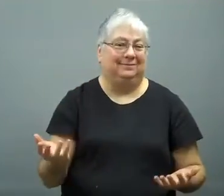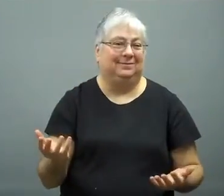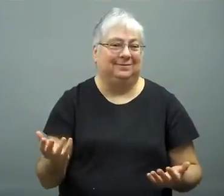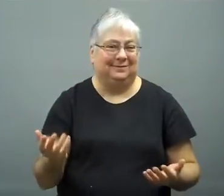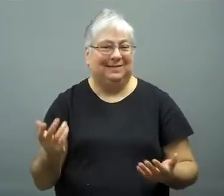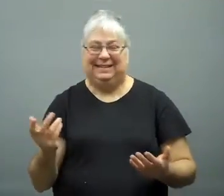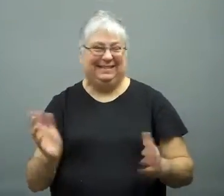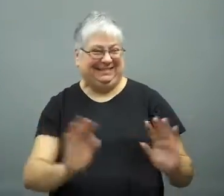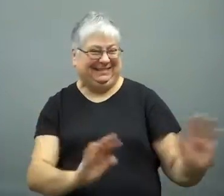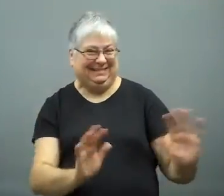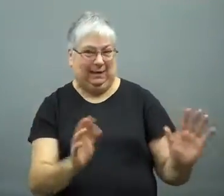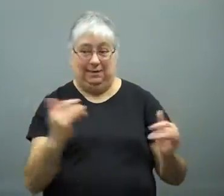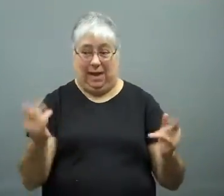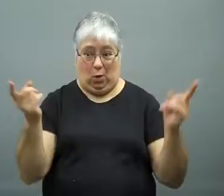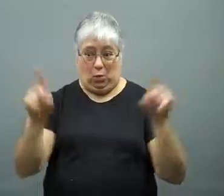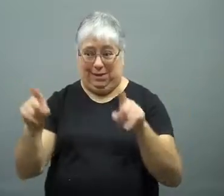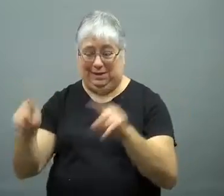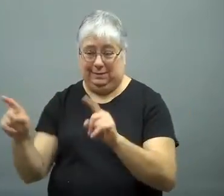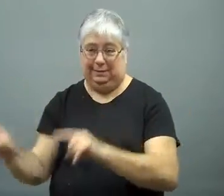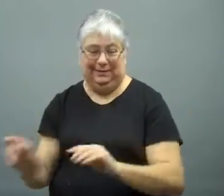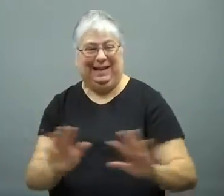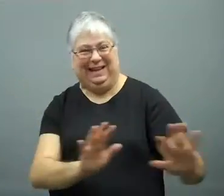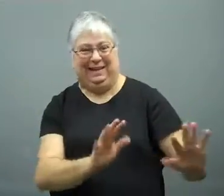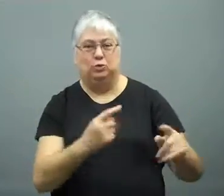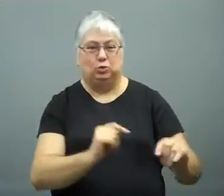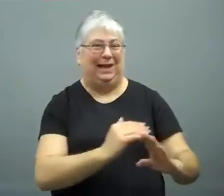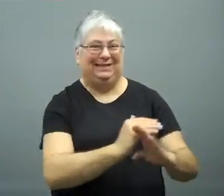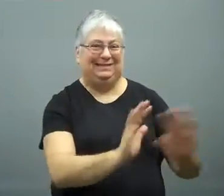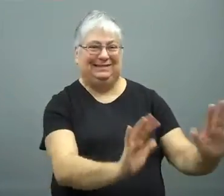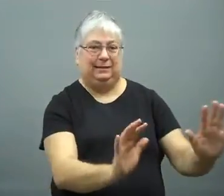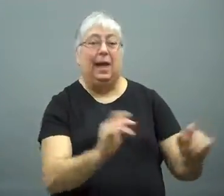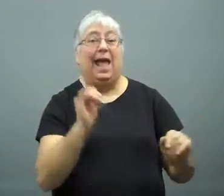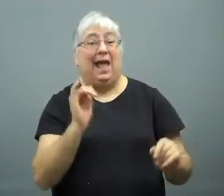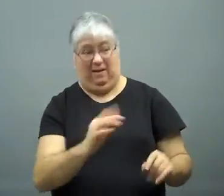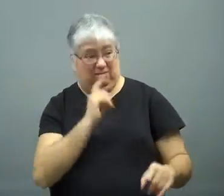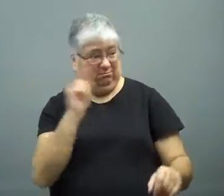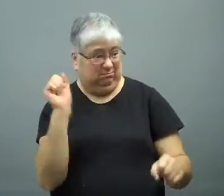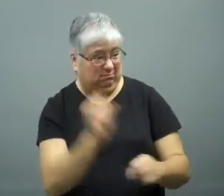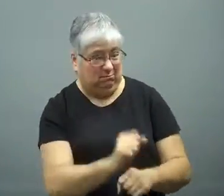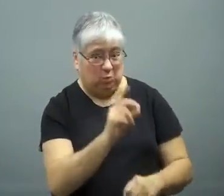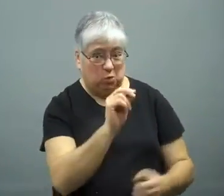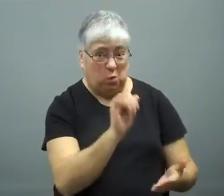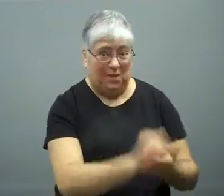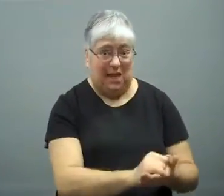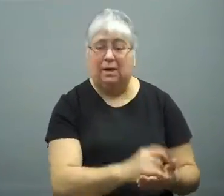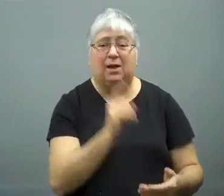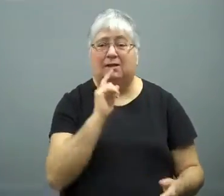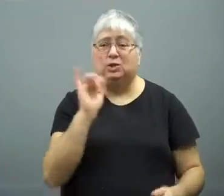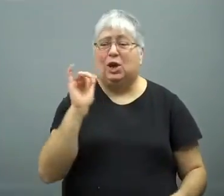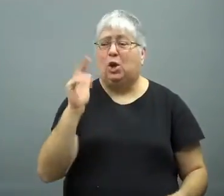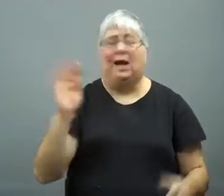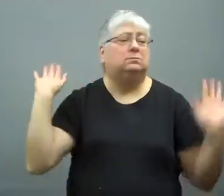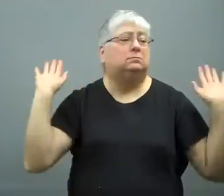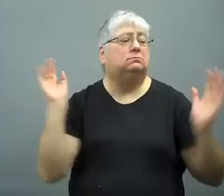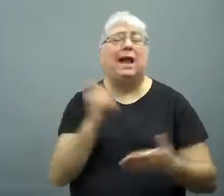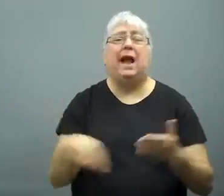People don't want that to happen.